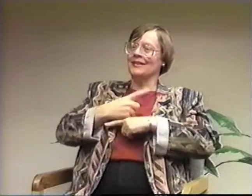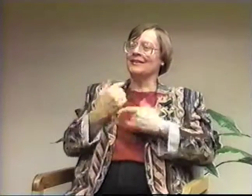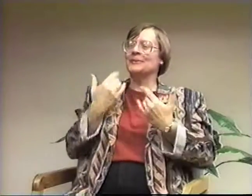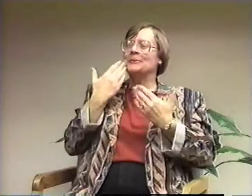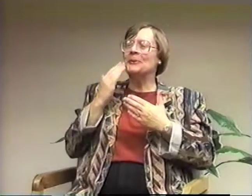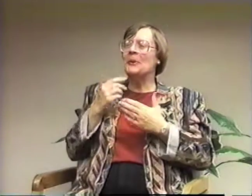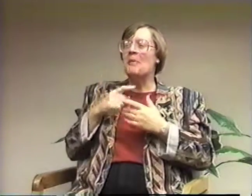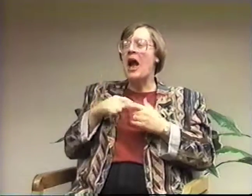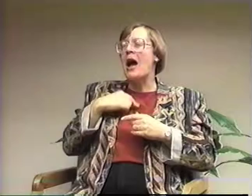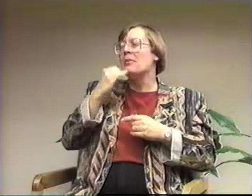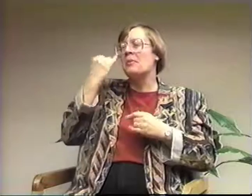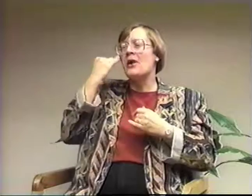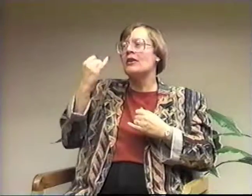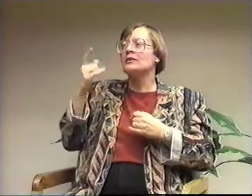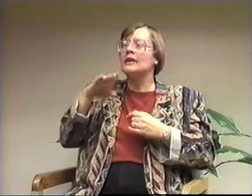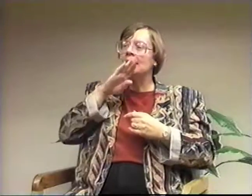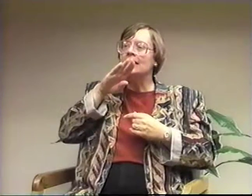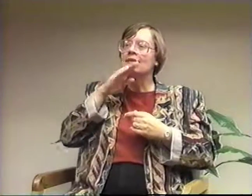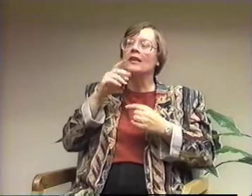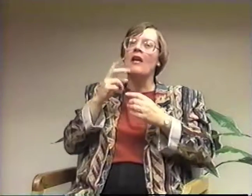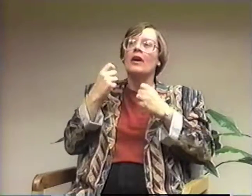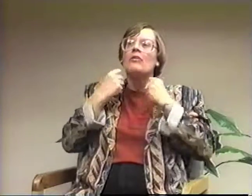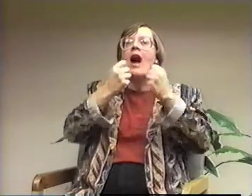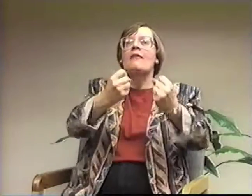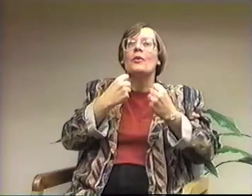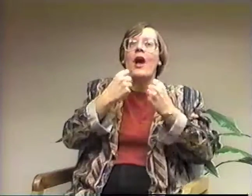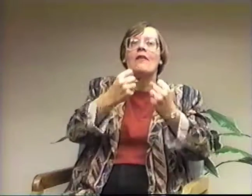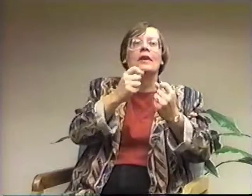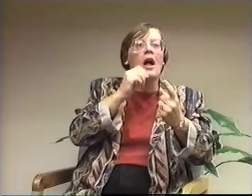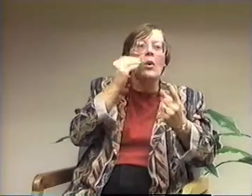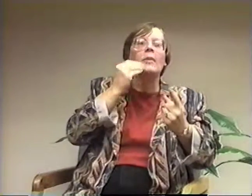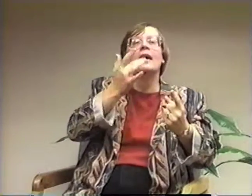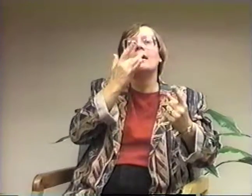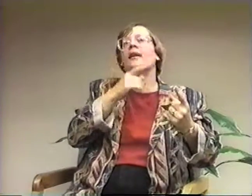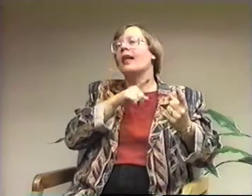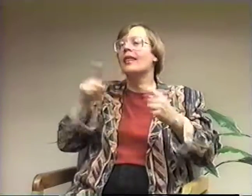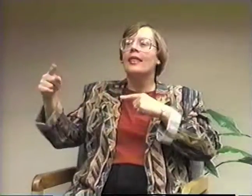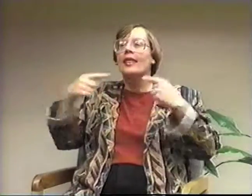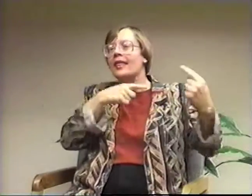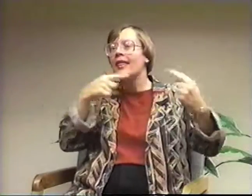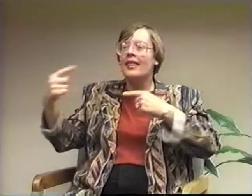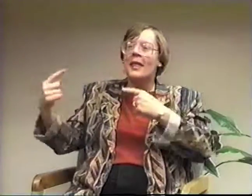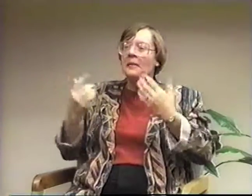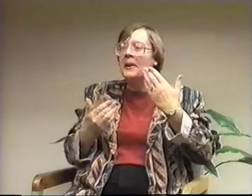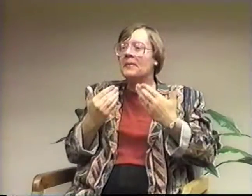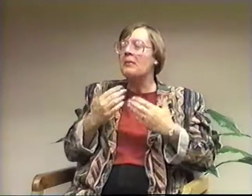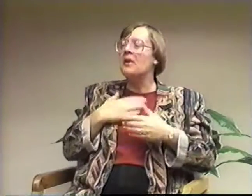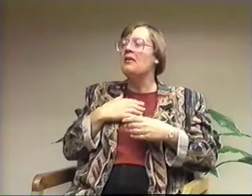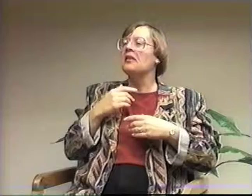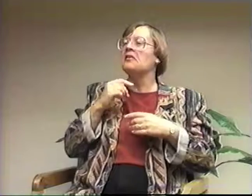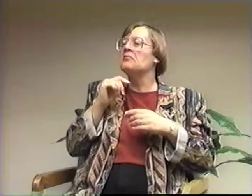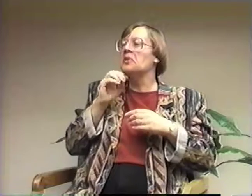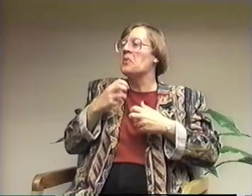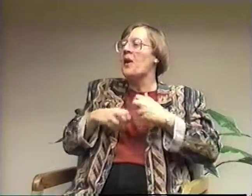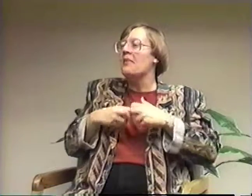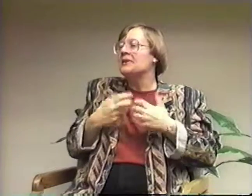I didn't have much worldly experience yet. I don't know what it must have been like for Deaf adults back then